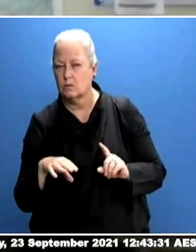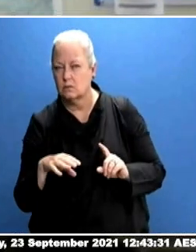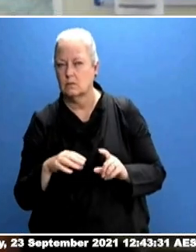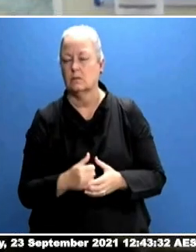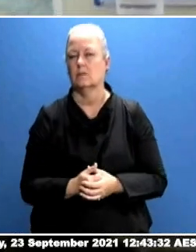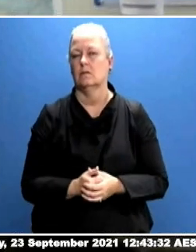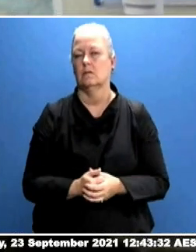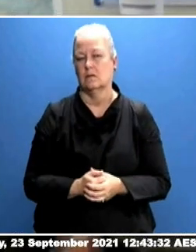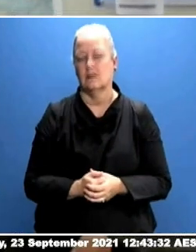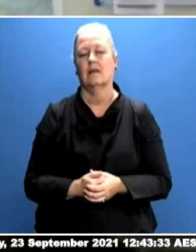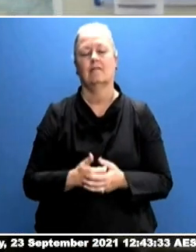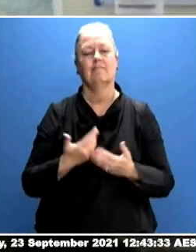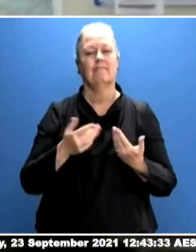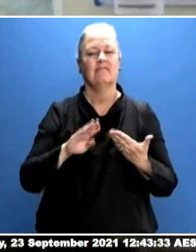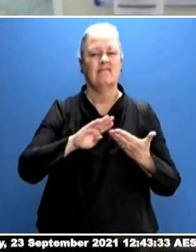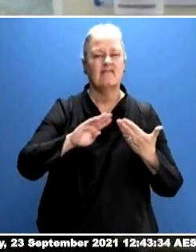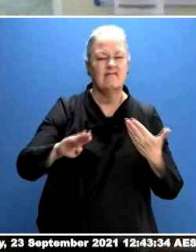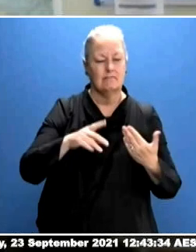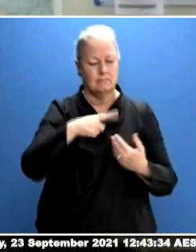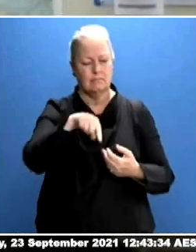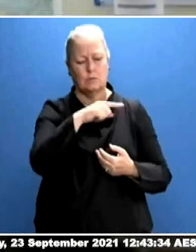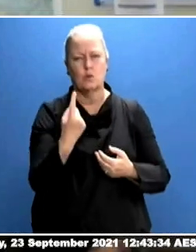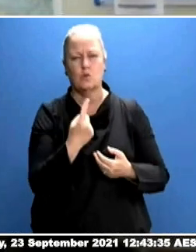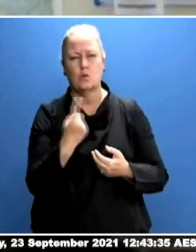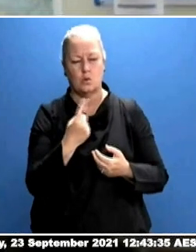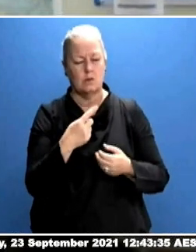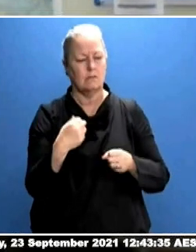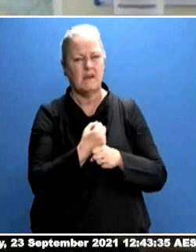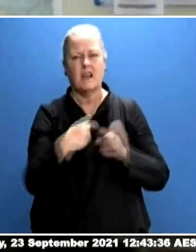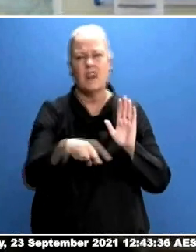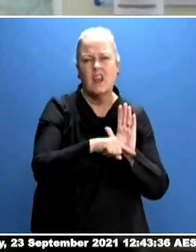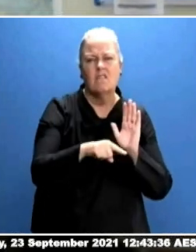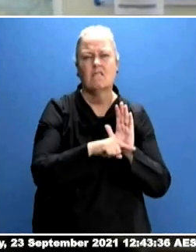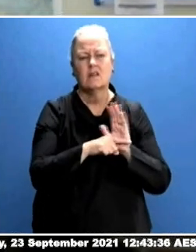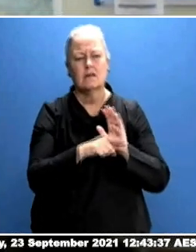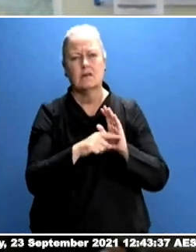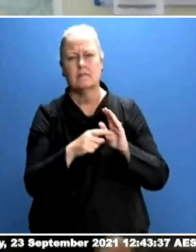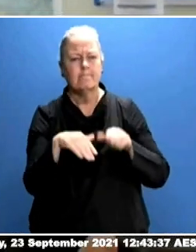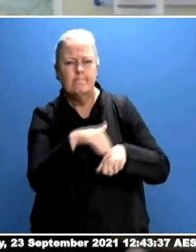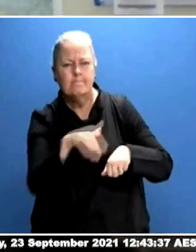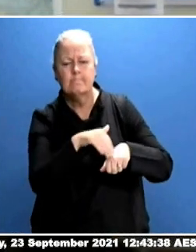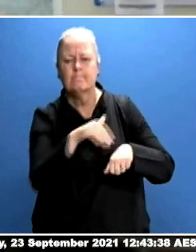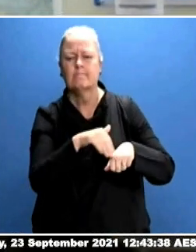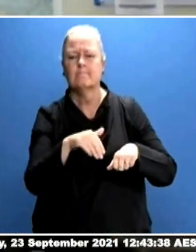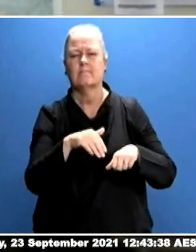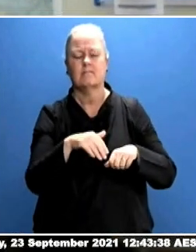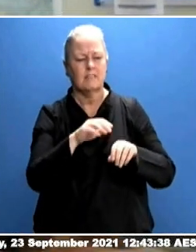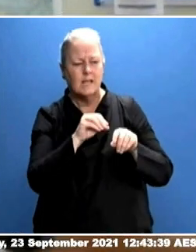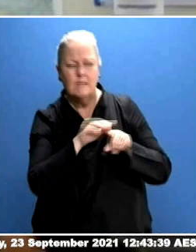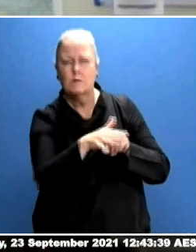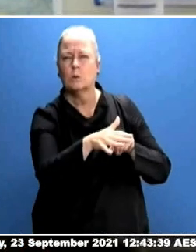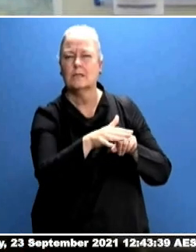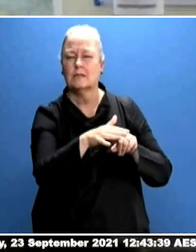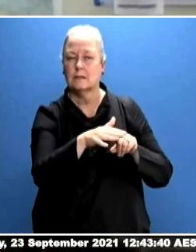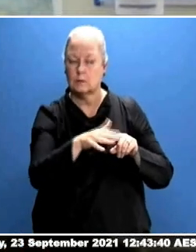negative older peers that exposed him to the risks and the dangers that caused him